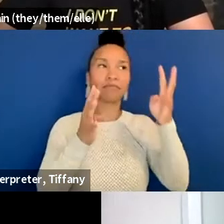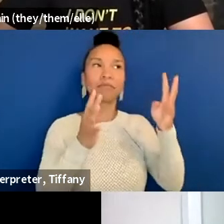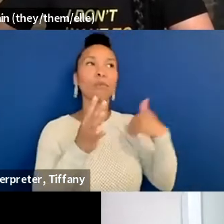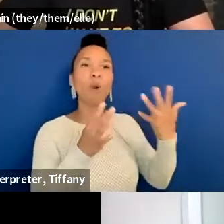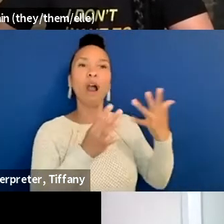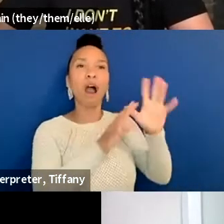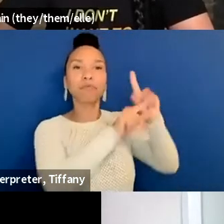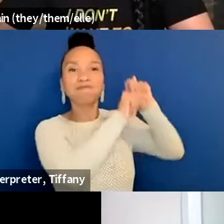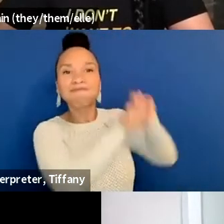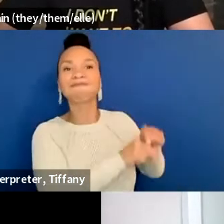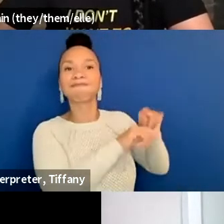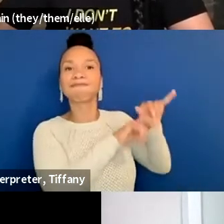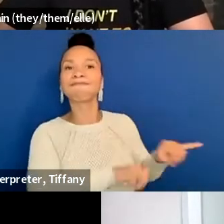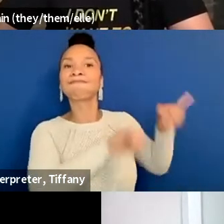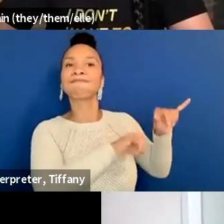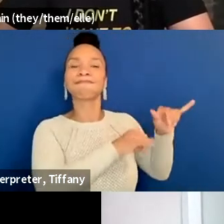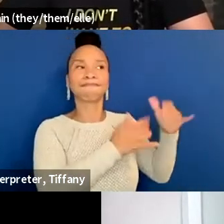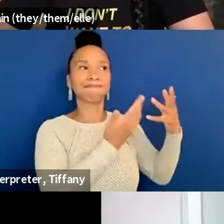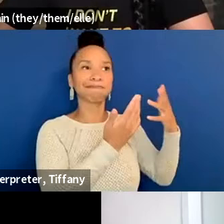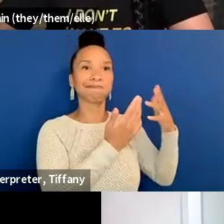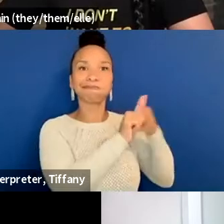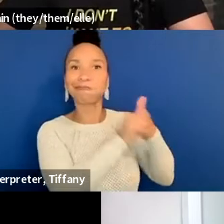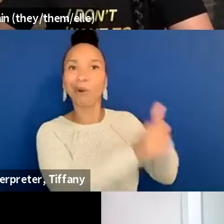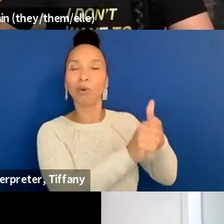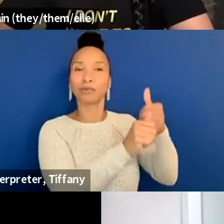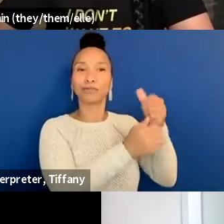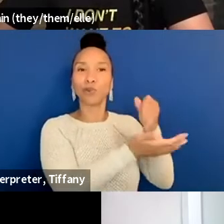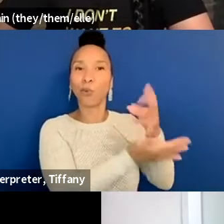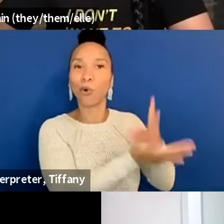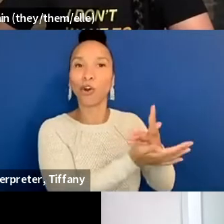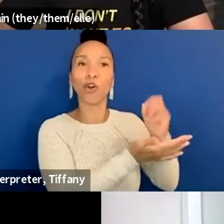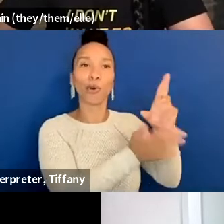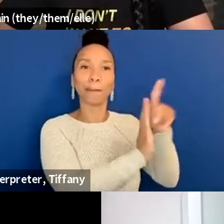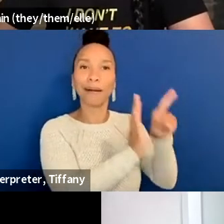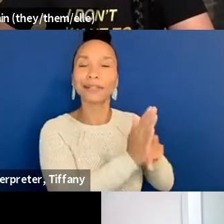Leah (she/her): We also like Ben said wanted something that existed outside of this digital realm as well.